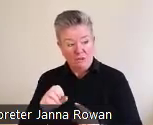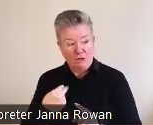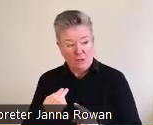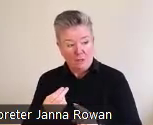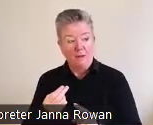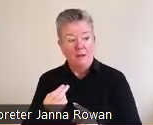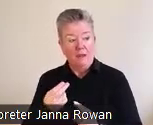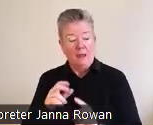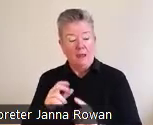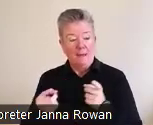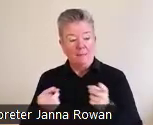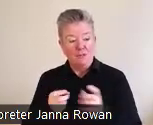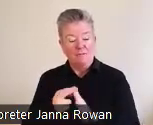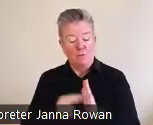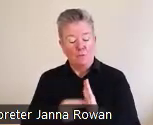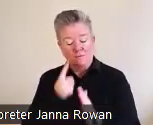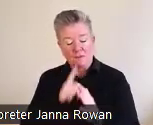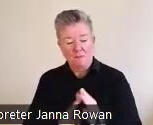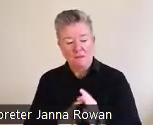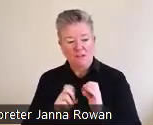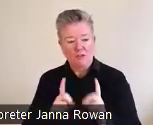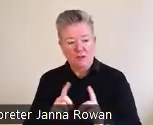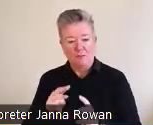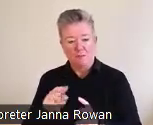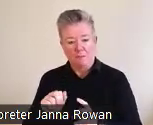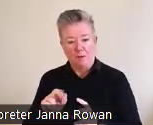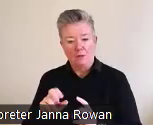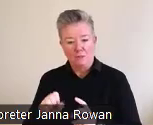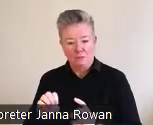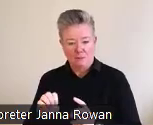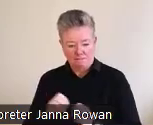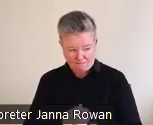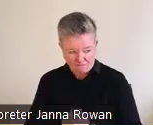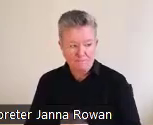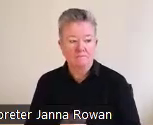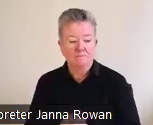for Special Education. The United States Department